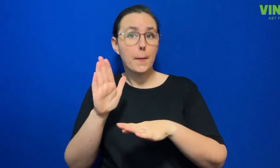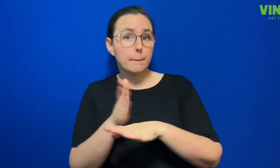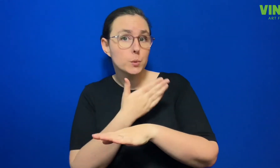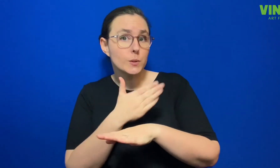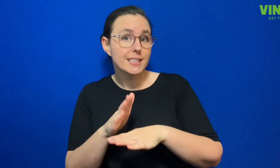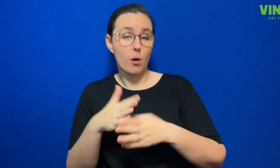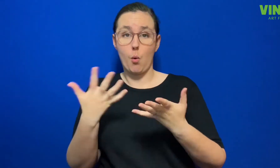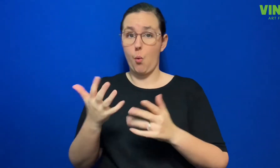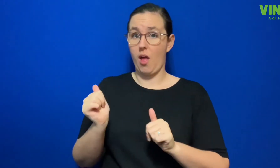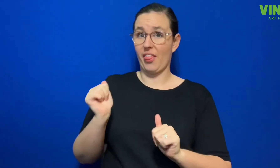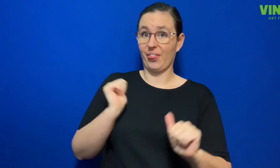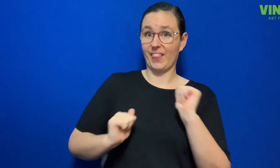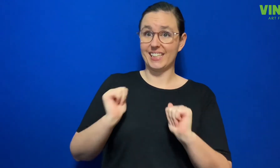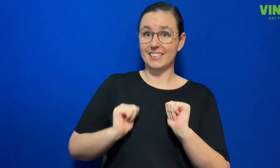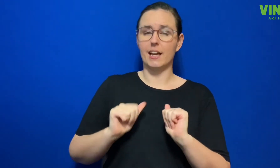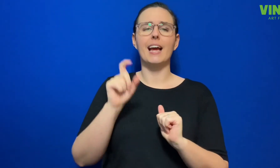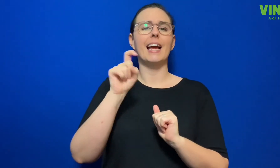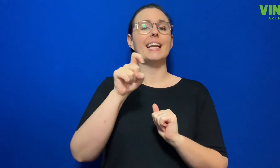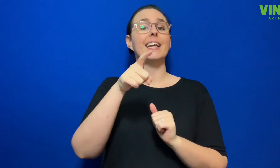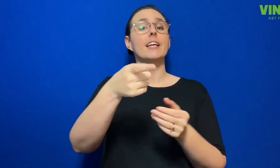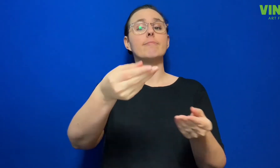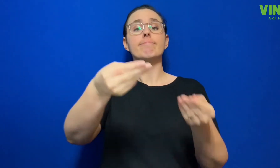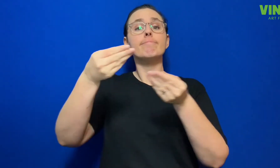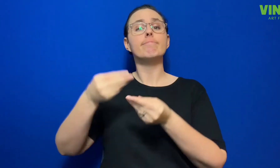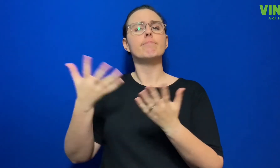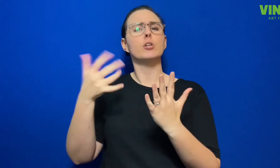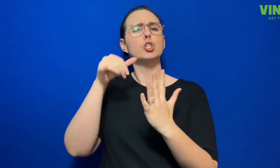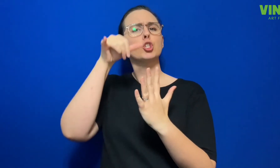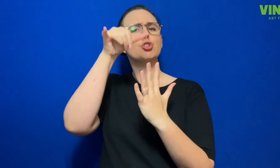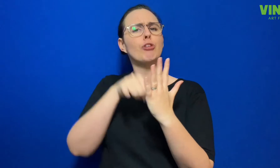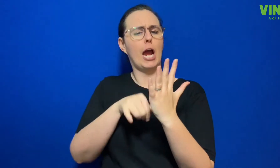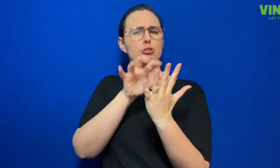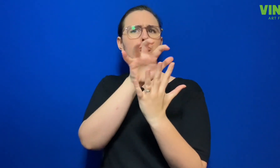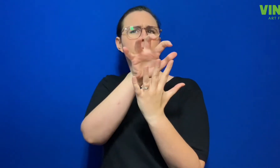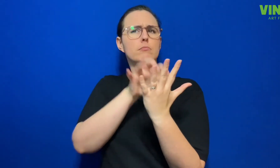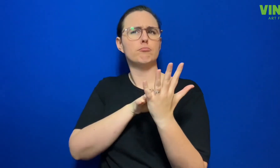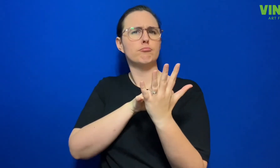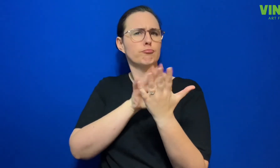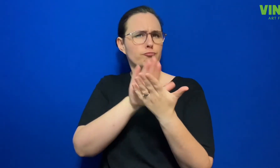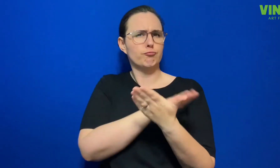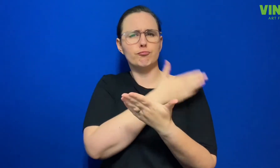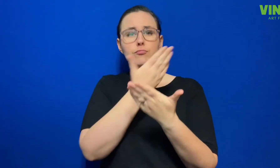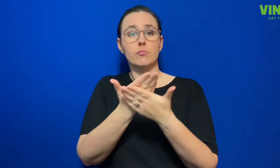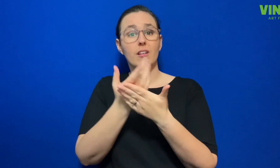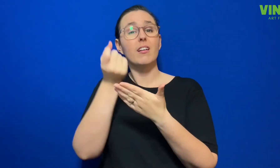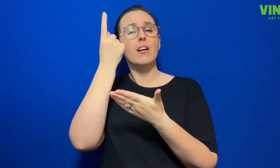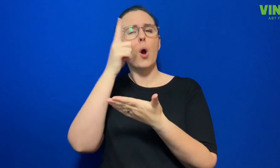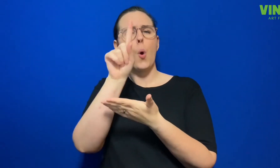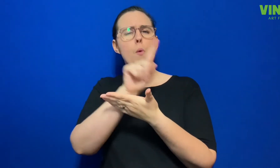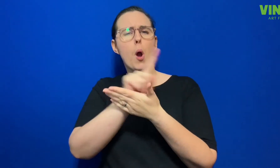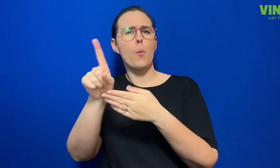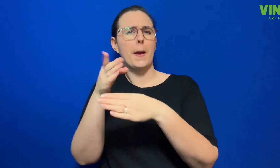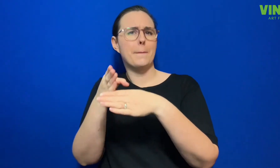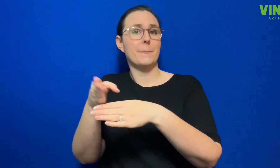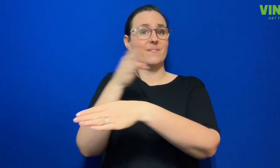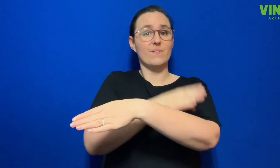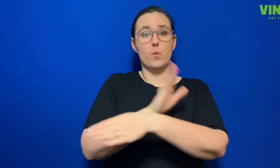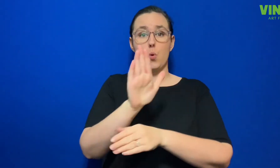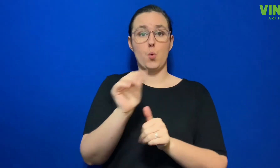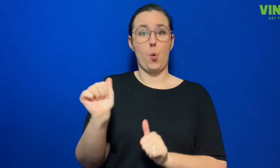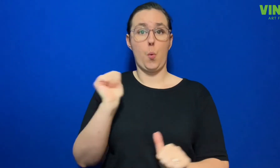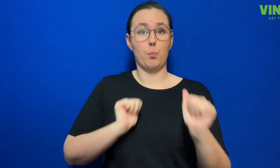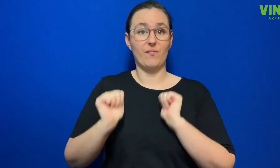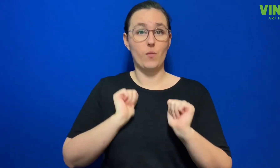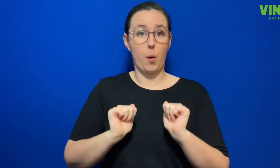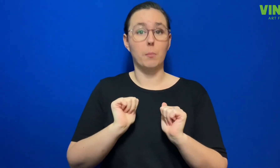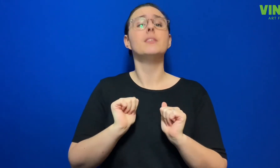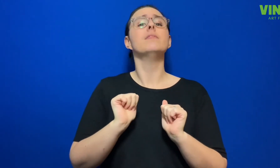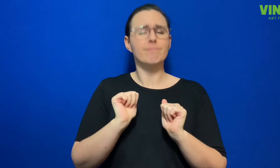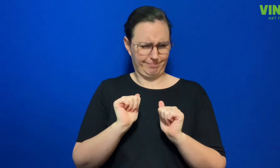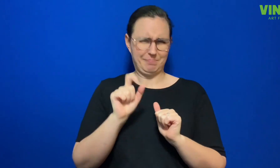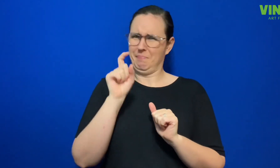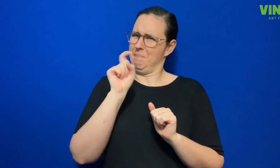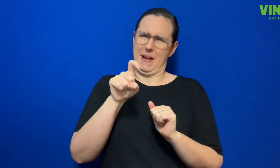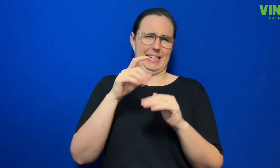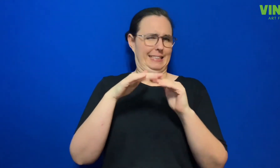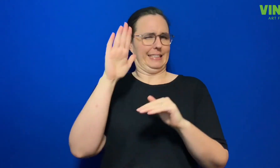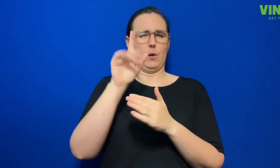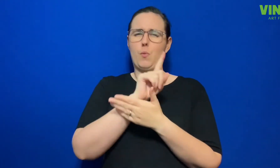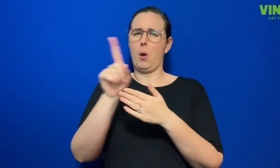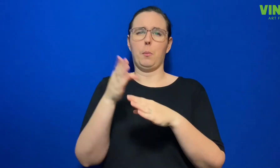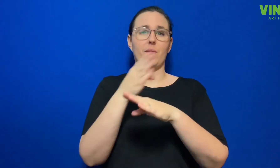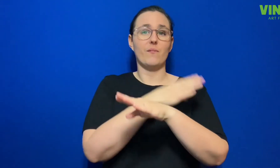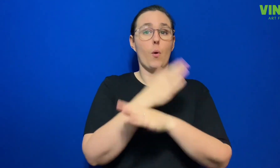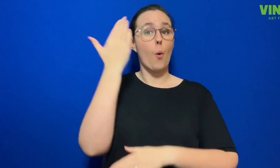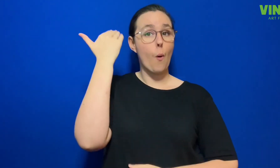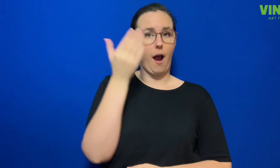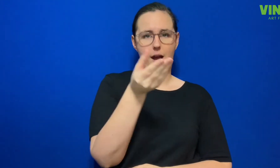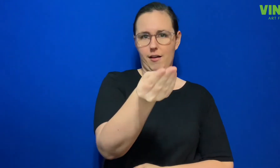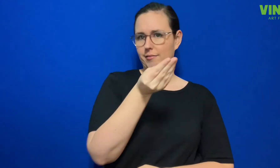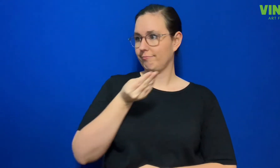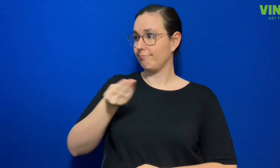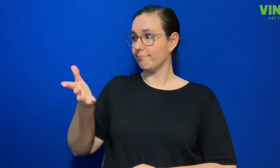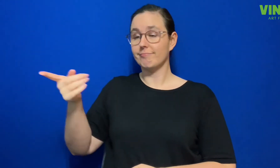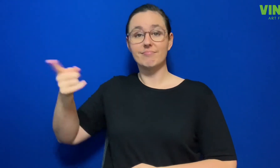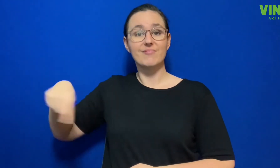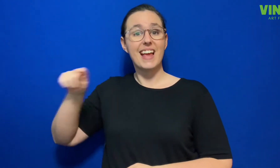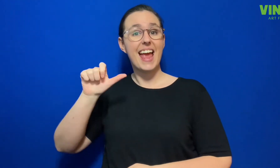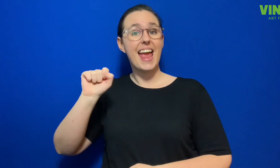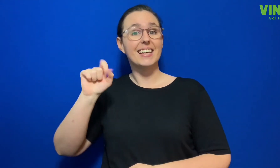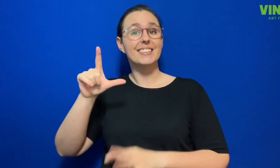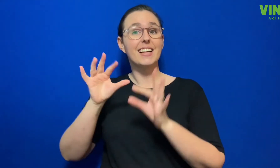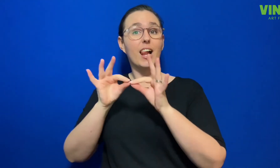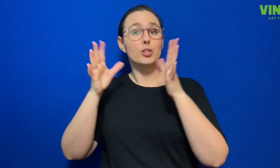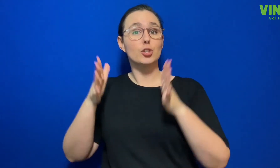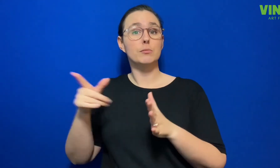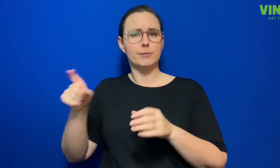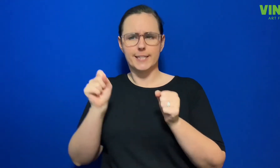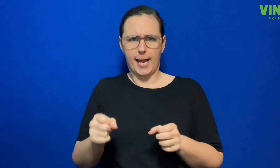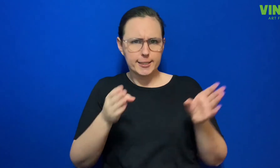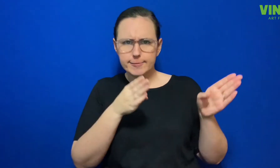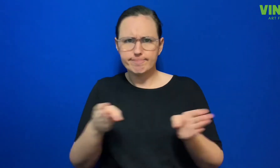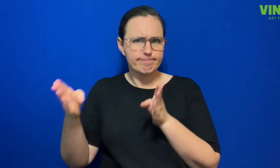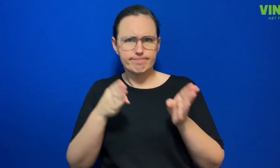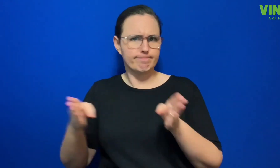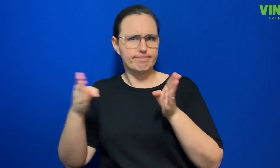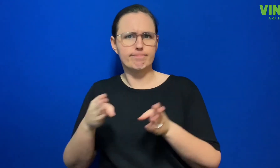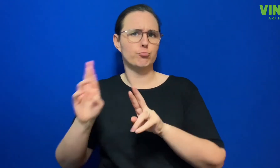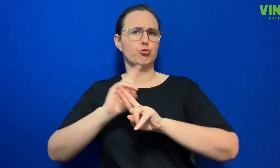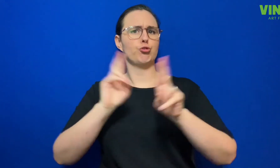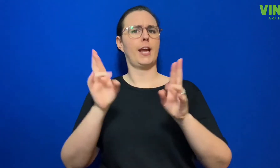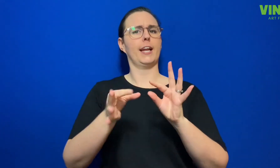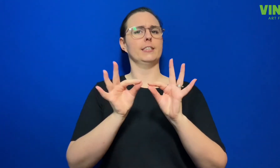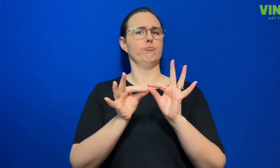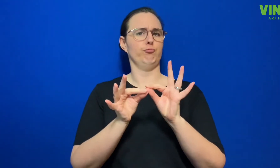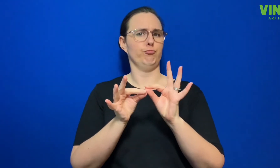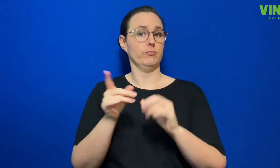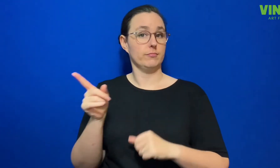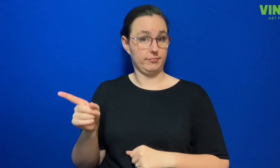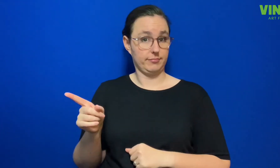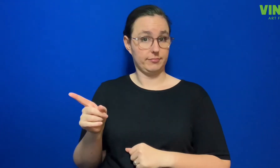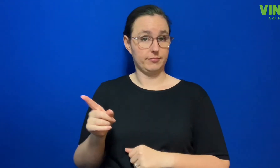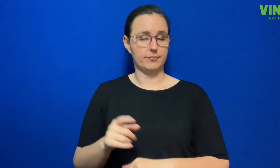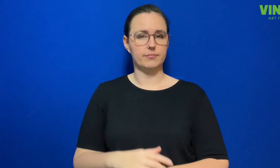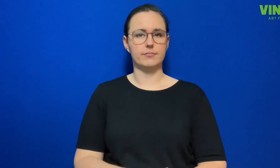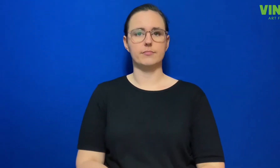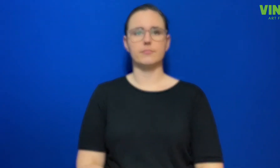music and theatre, you will need to provide a transcript one week before your performance at the latest to allow for ASL interpreters’ preparation.